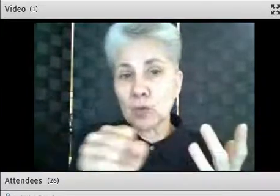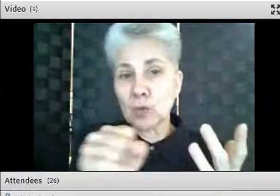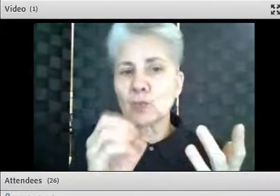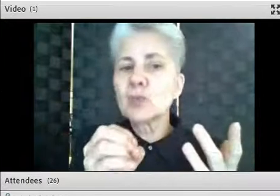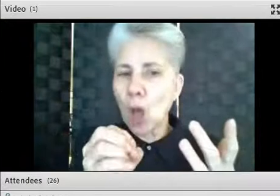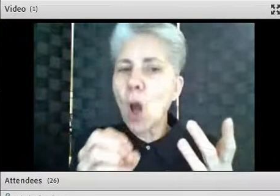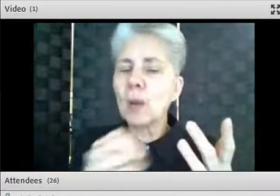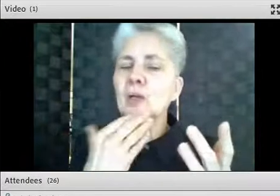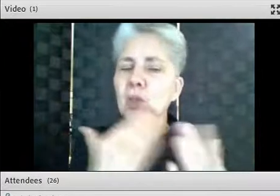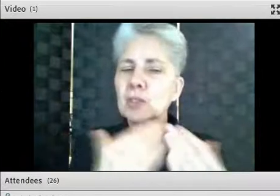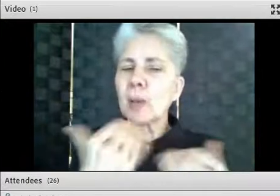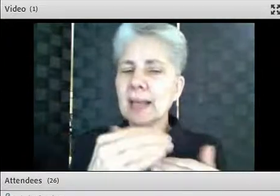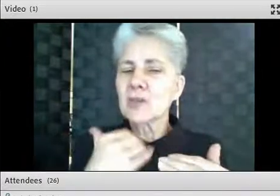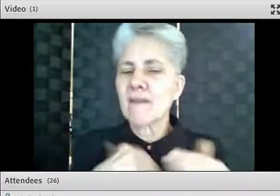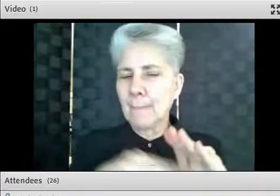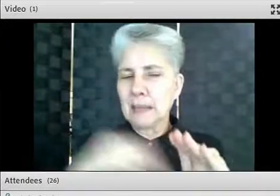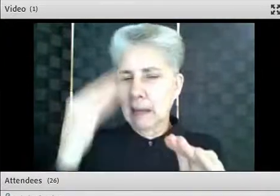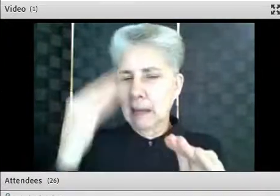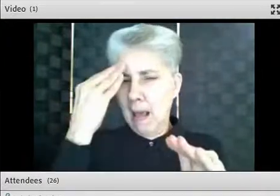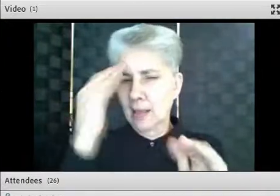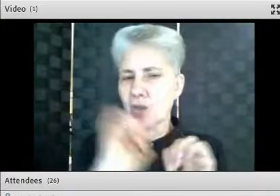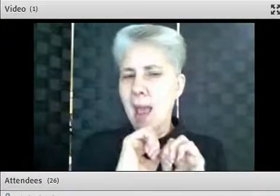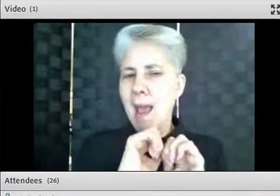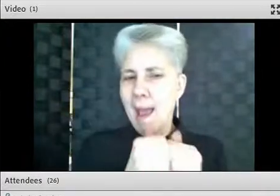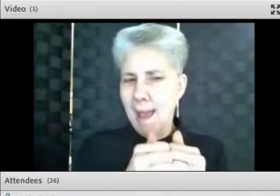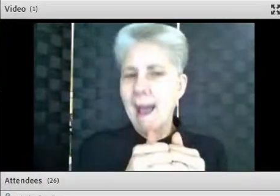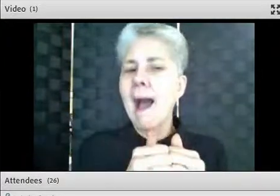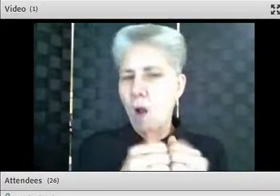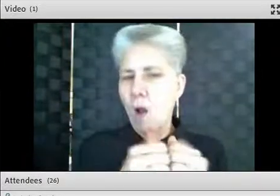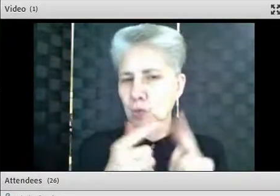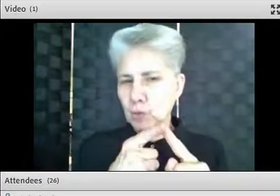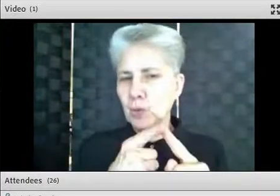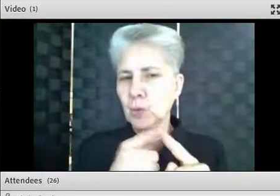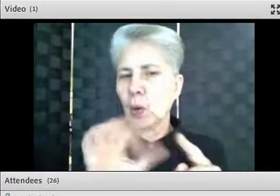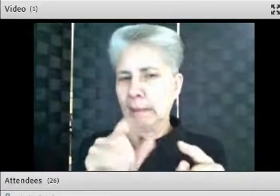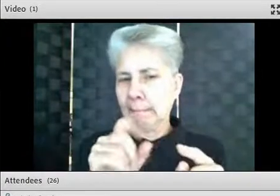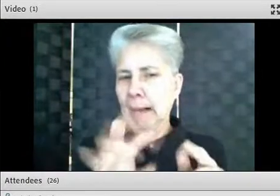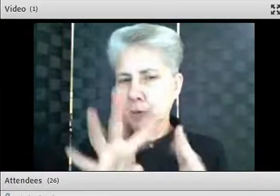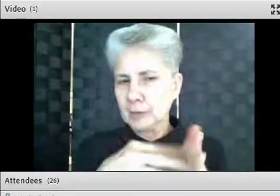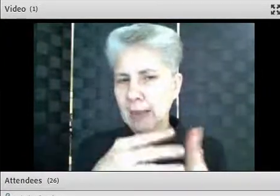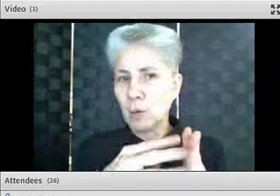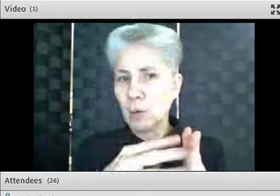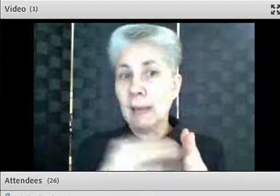so it's good to at least have a basic knowledge of the catalog, the Cutter table just in case, right,